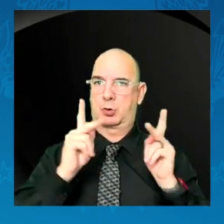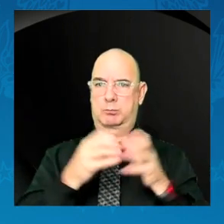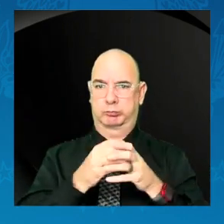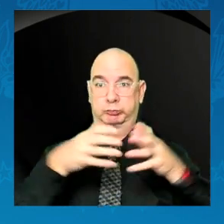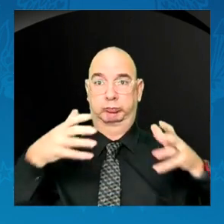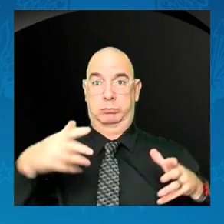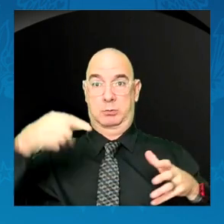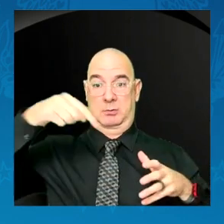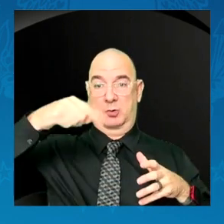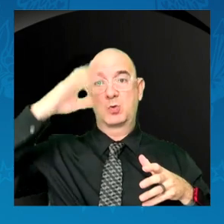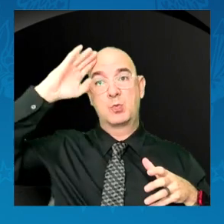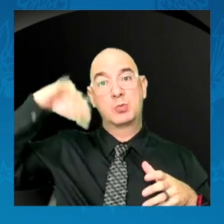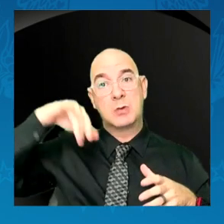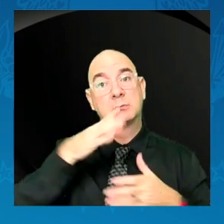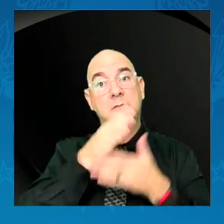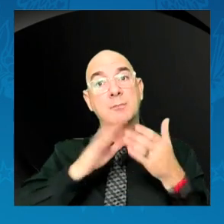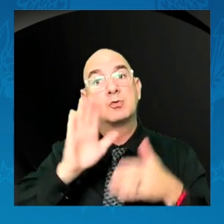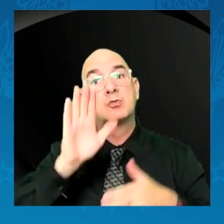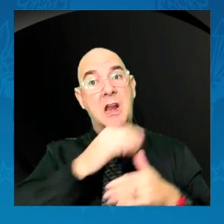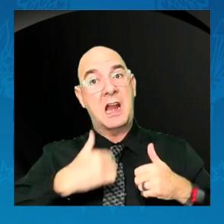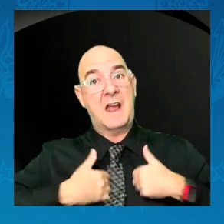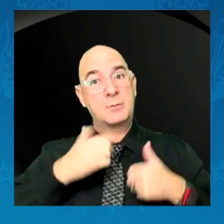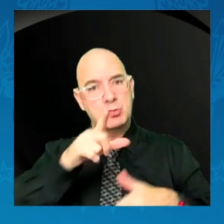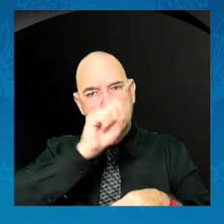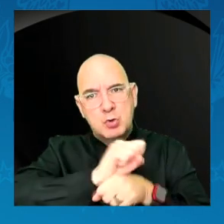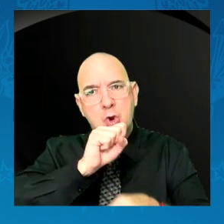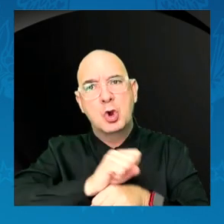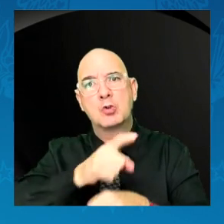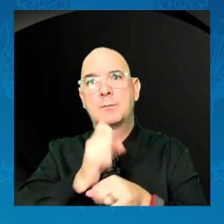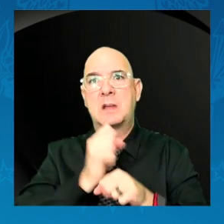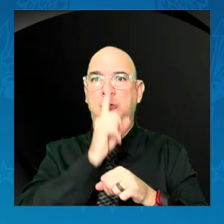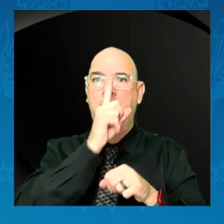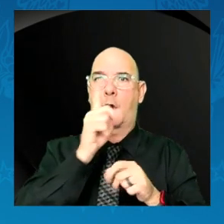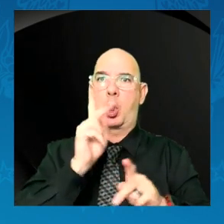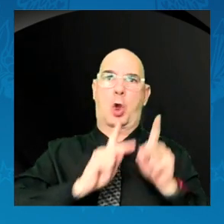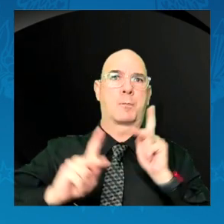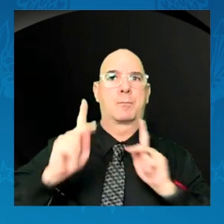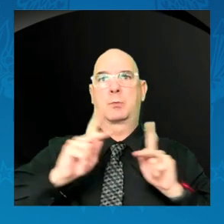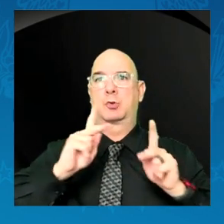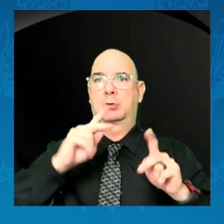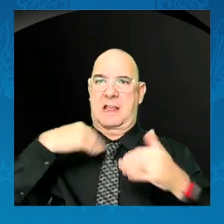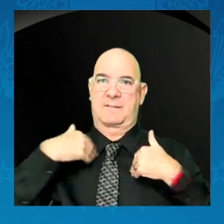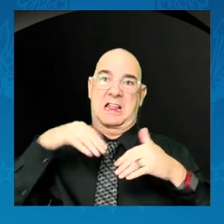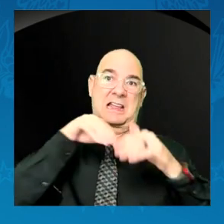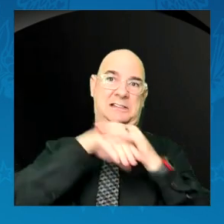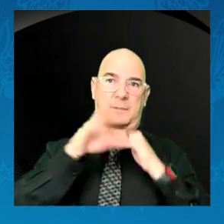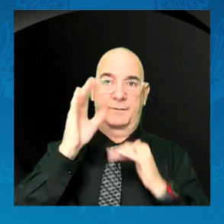that all people have access to information that helps them? Secretary Granholm: Yes. Thank you so much for the question.